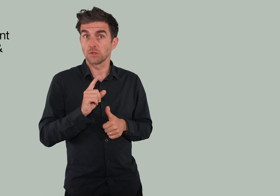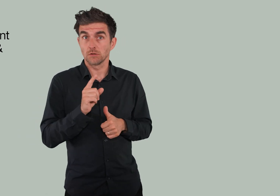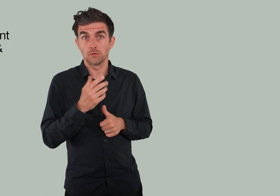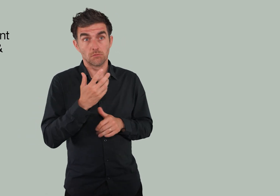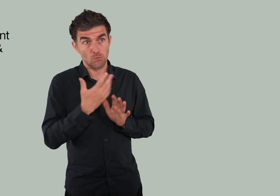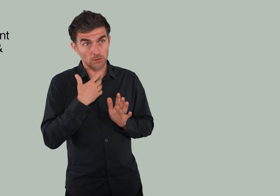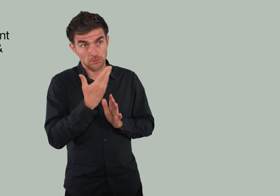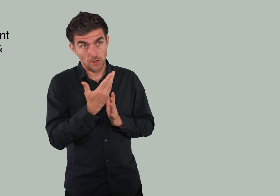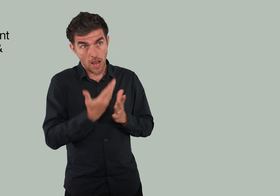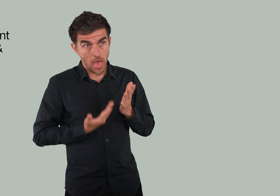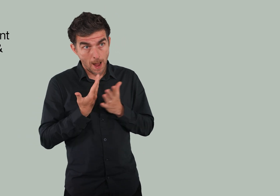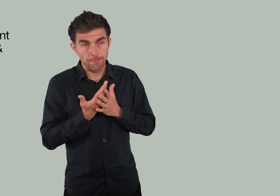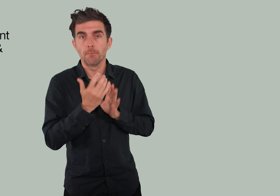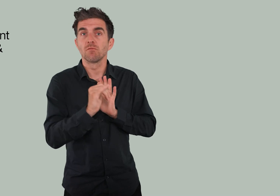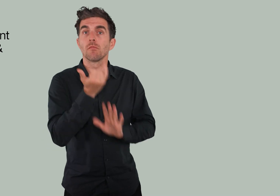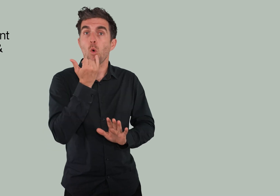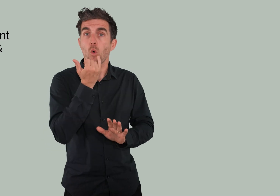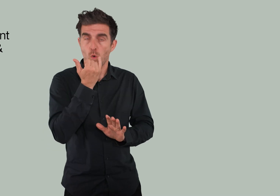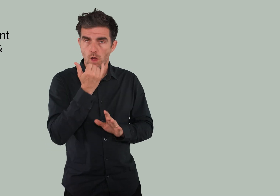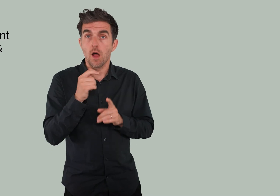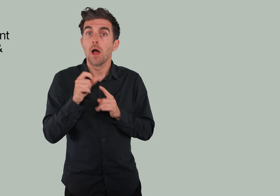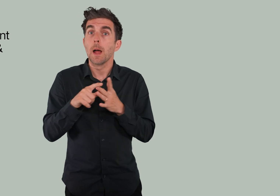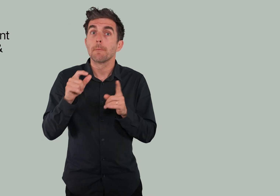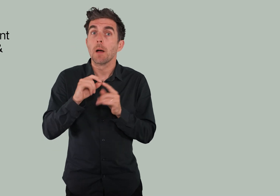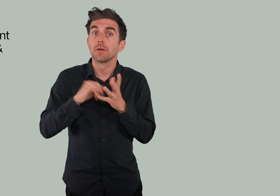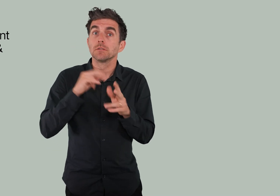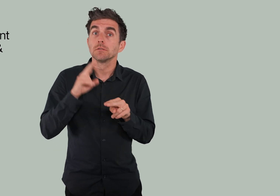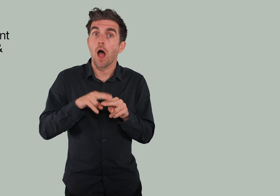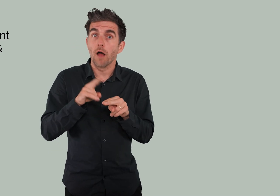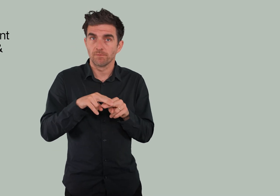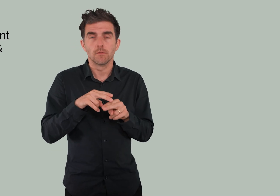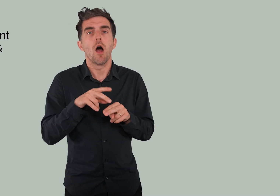of registering their claim by telephone, with a PIP staff member